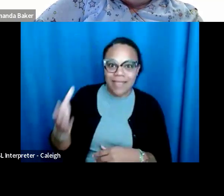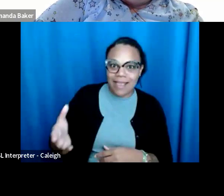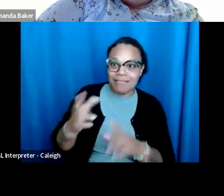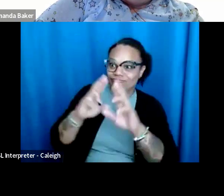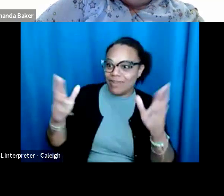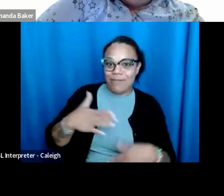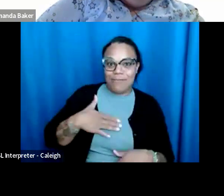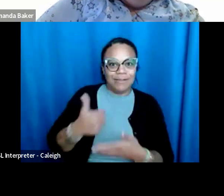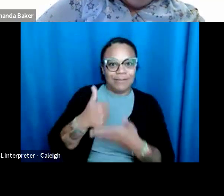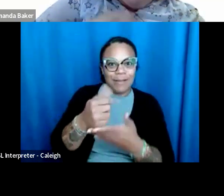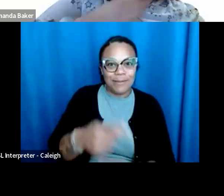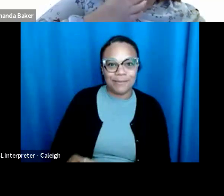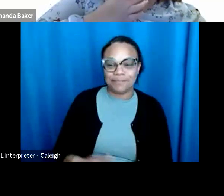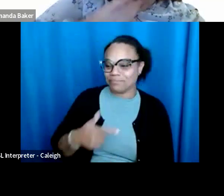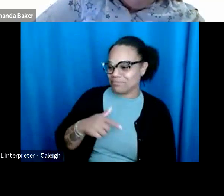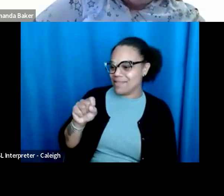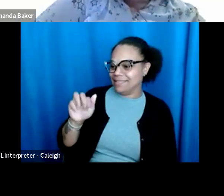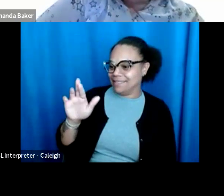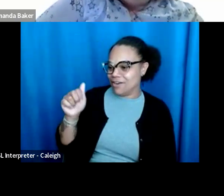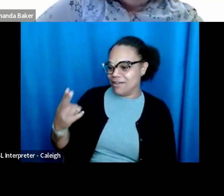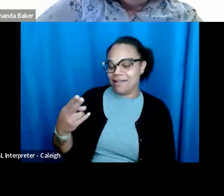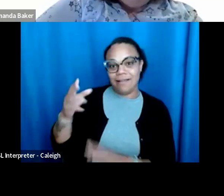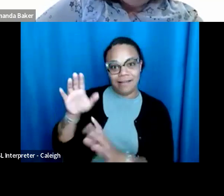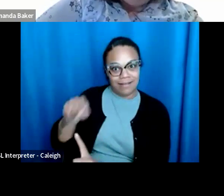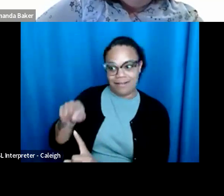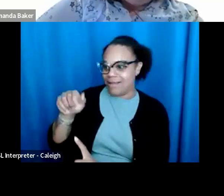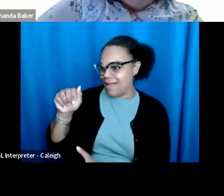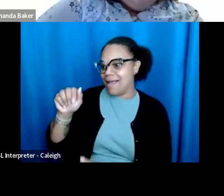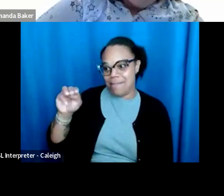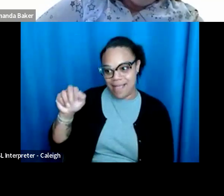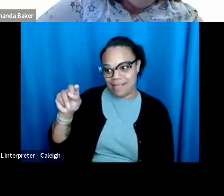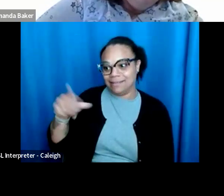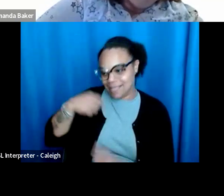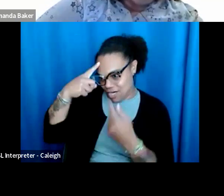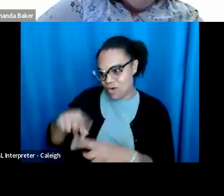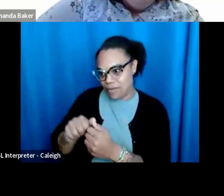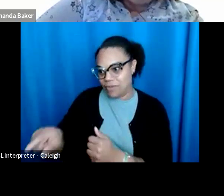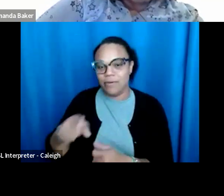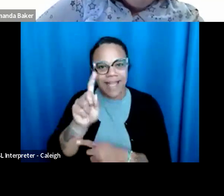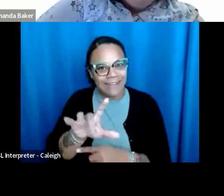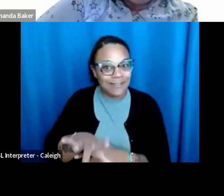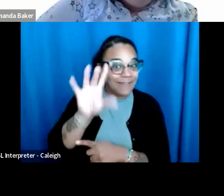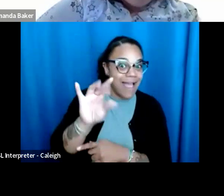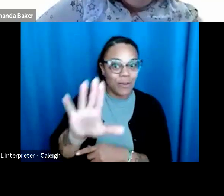This is Sarah. Amanda, I agree with you. I was actually gonna hit on that as well. Finding your people. There's so many of us in the disability community